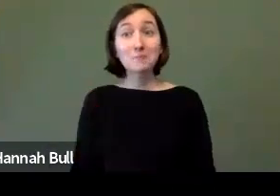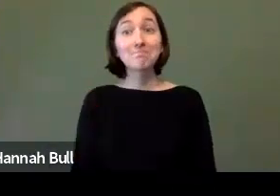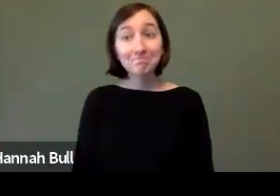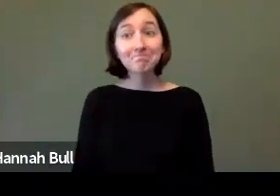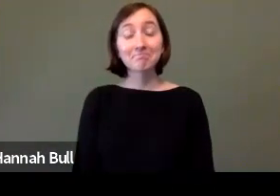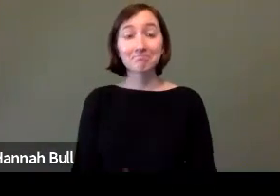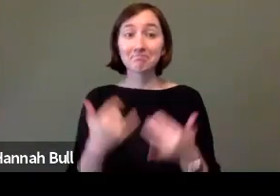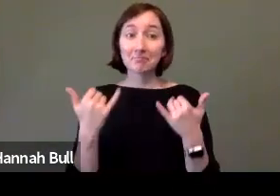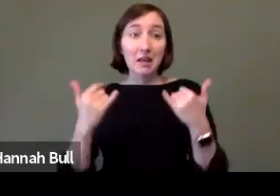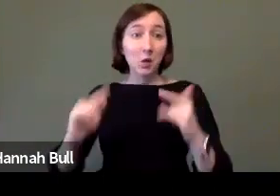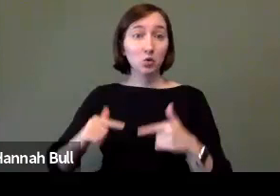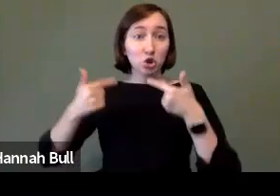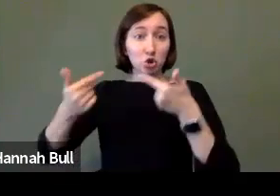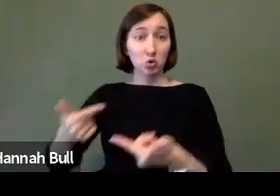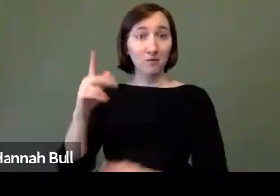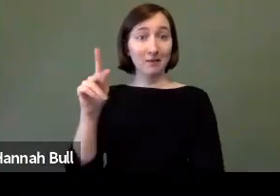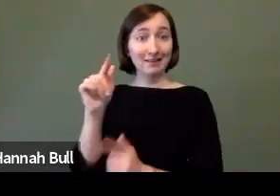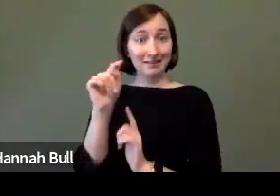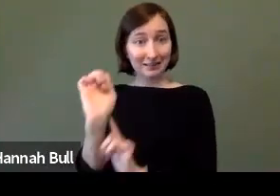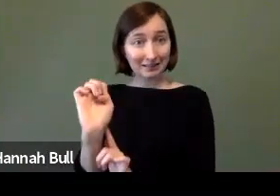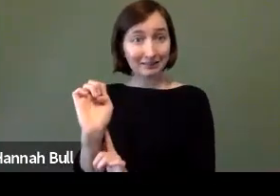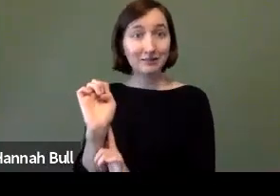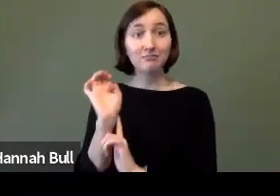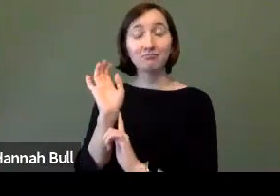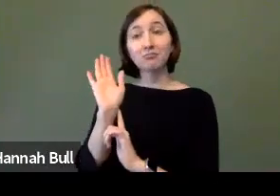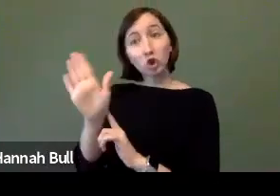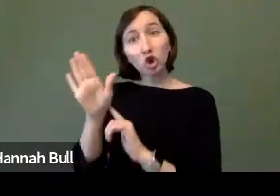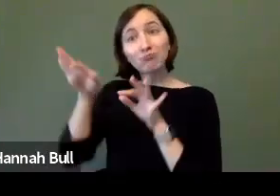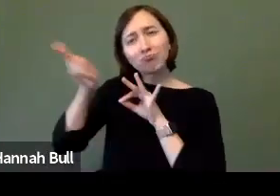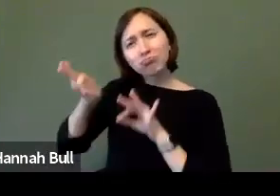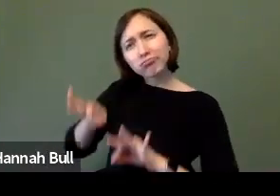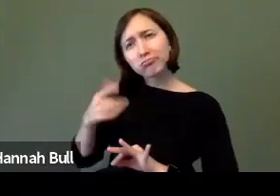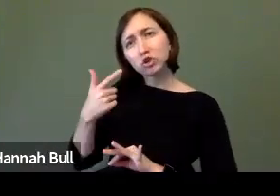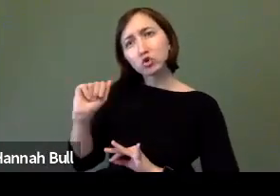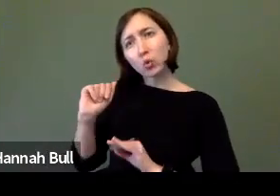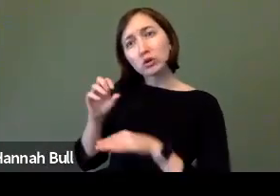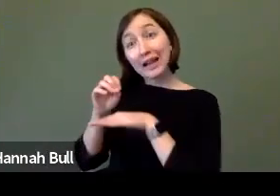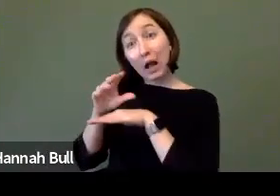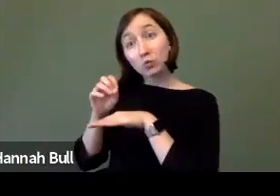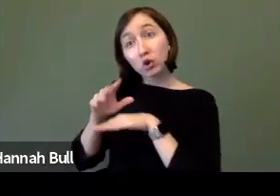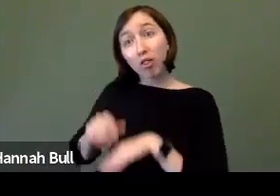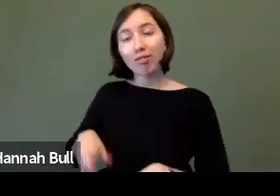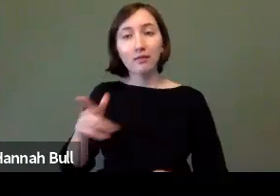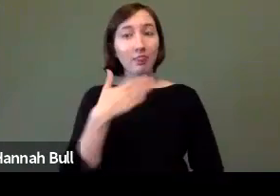I'll turn it over to Kate to talk about the Georgia council. Kate Brady: Thank you, Susanna.